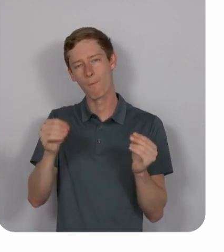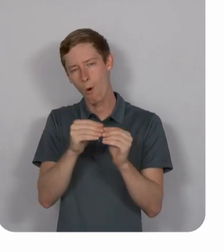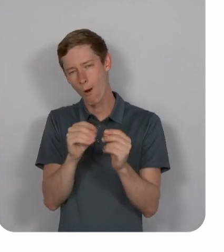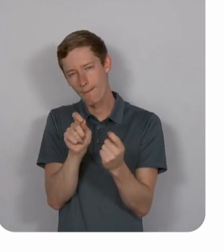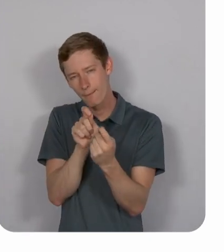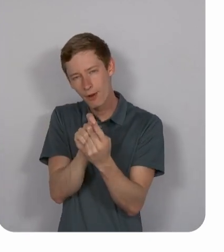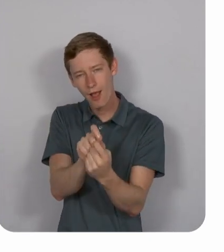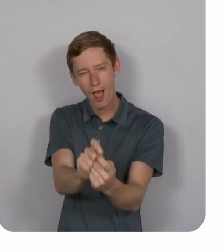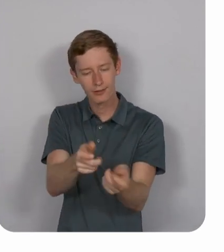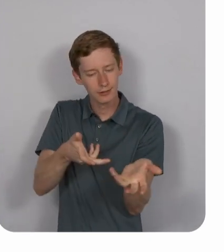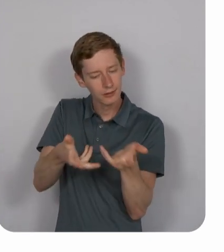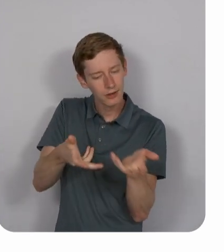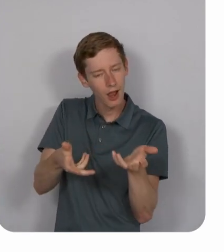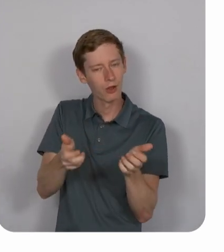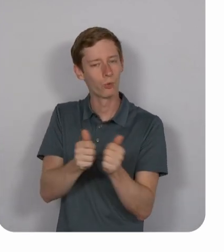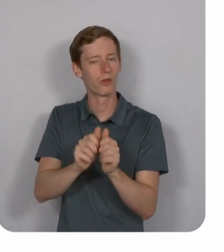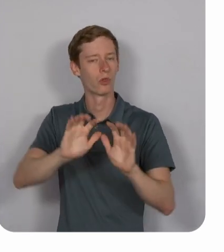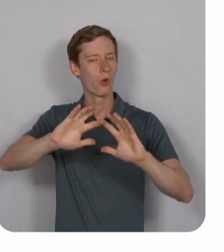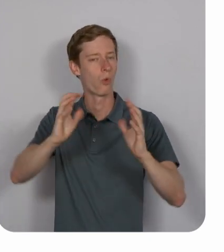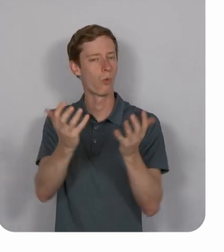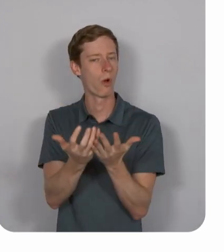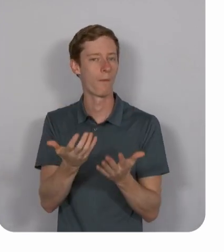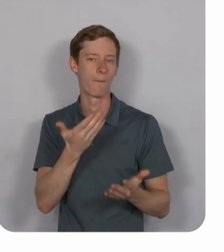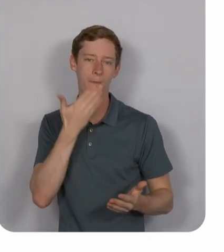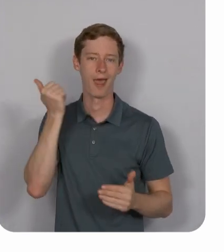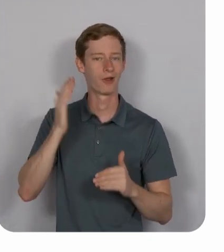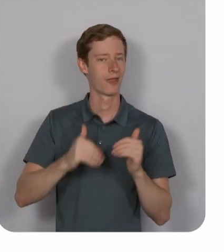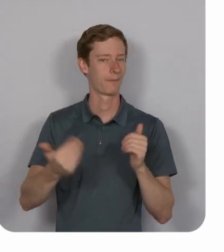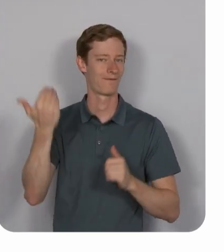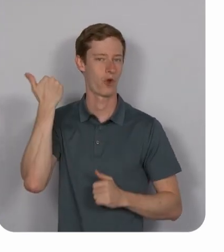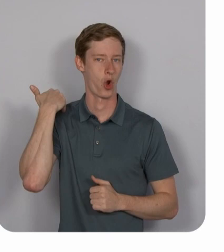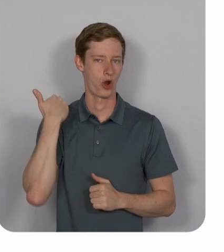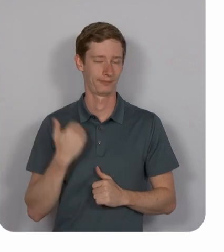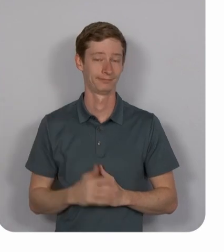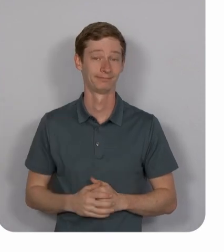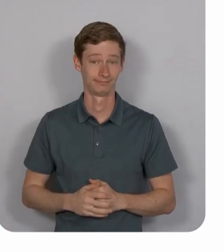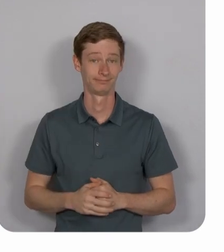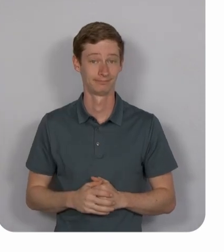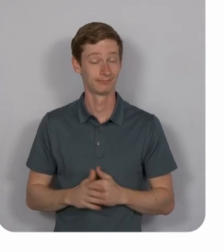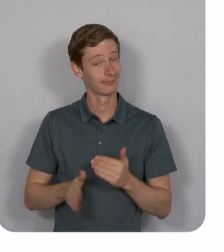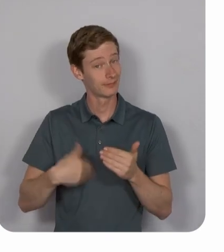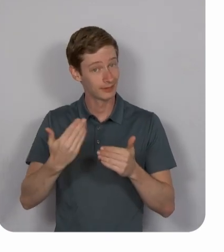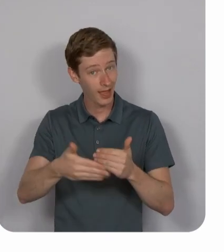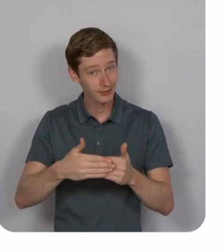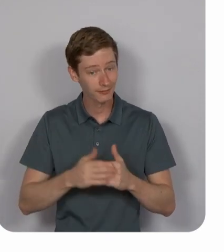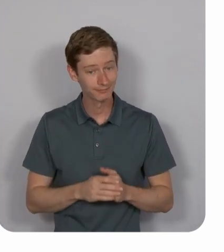with the world than have ever been possible before. Next up, occlusion.